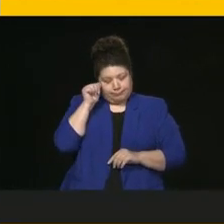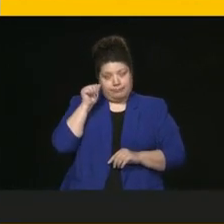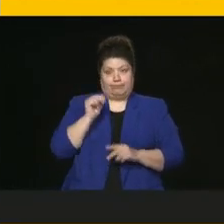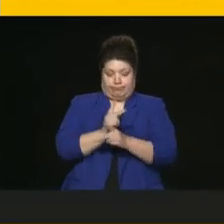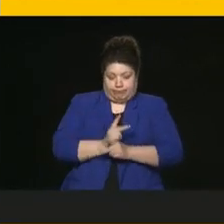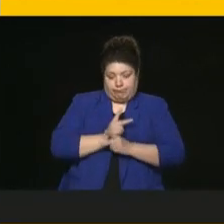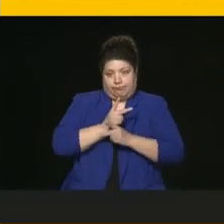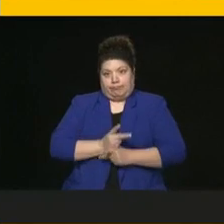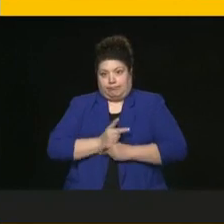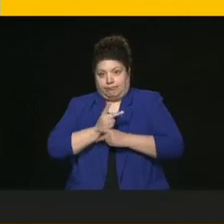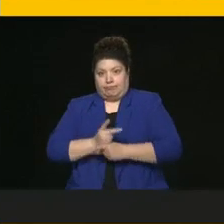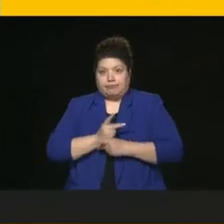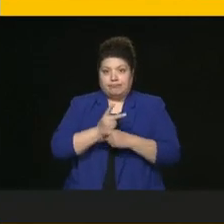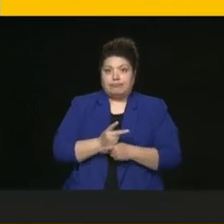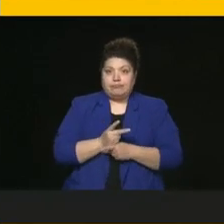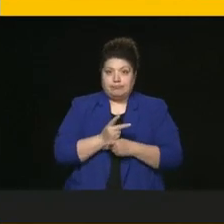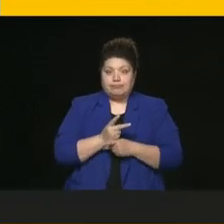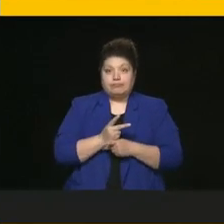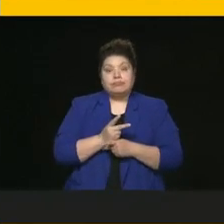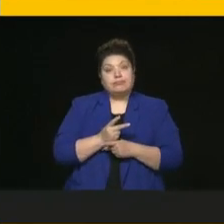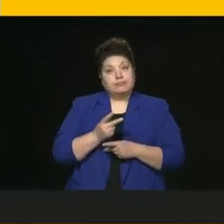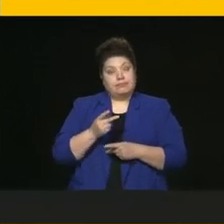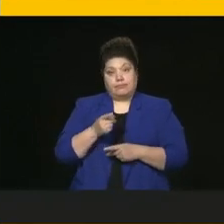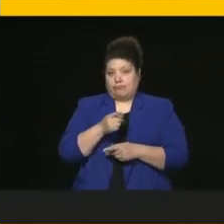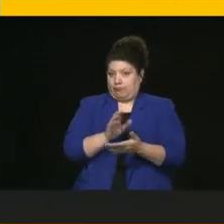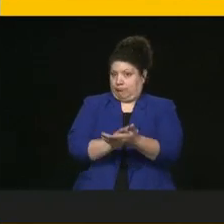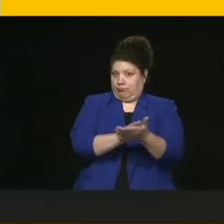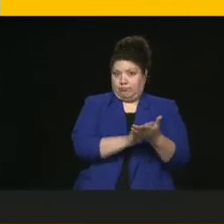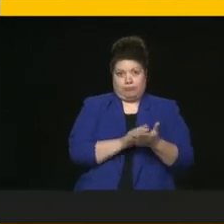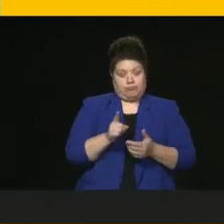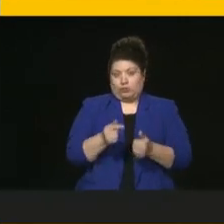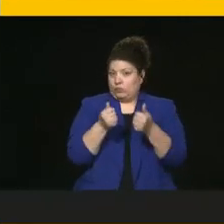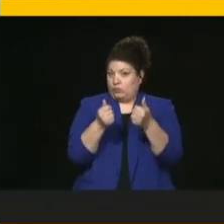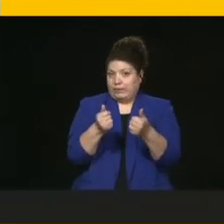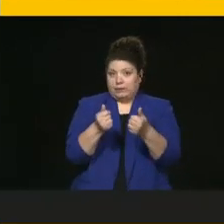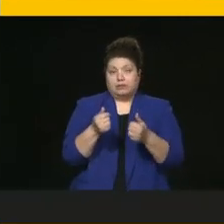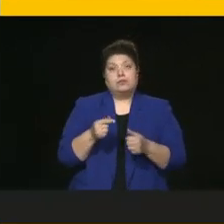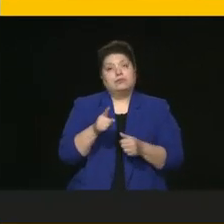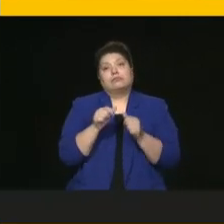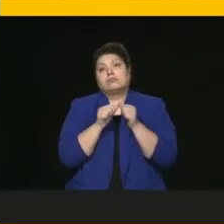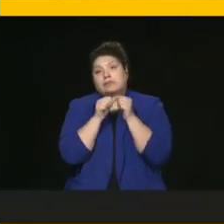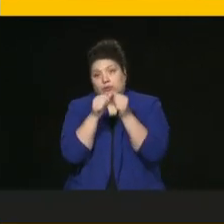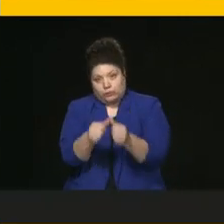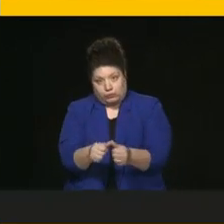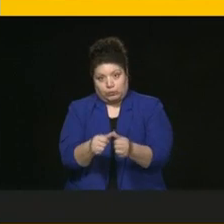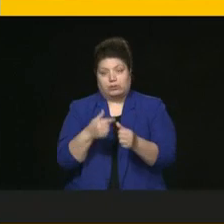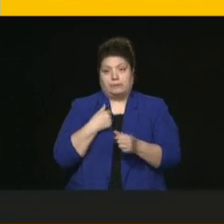GO. [Speaking French] LET'S NEVER GIVE UP. TERM THIS IS NOT THE MOMENT TO